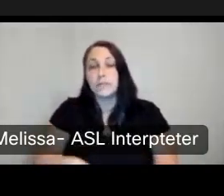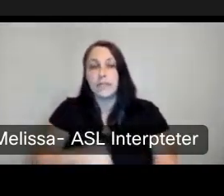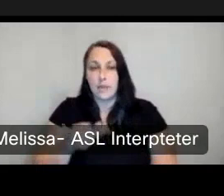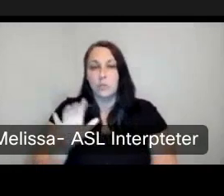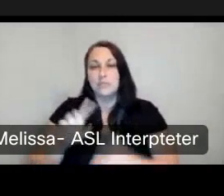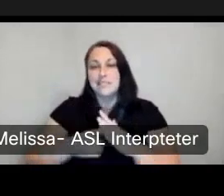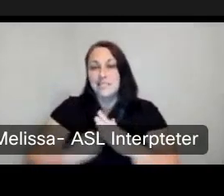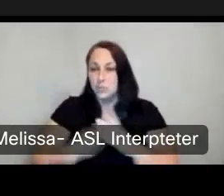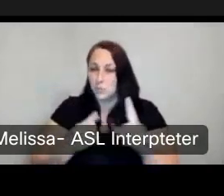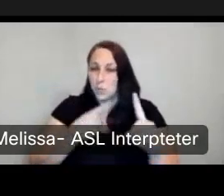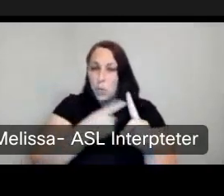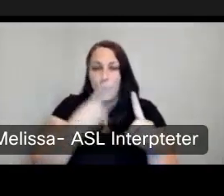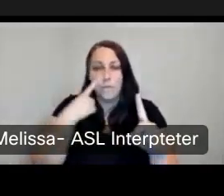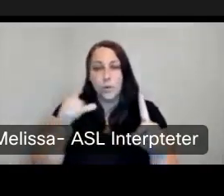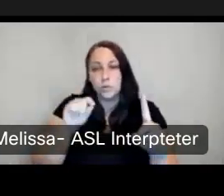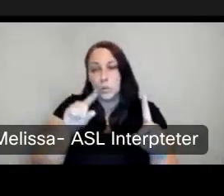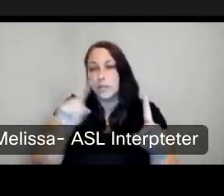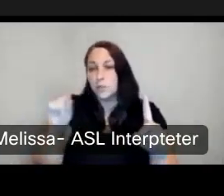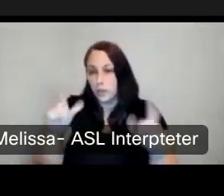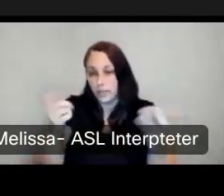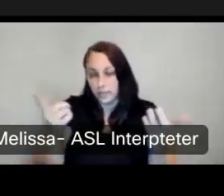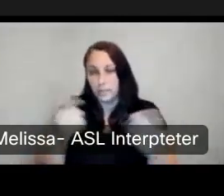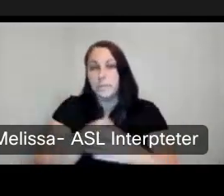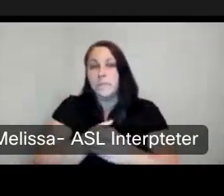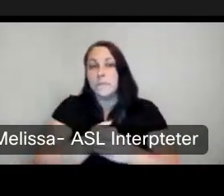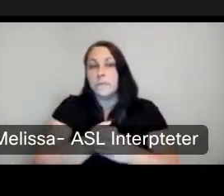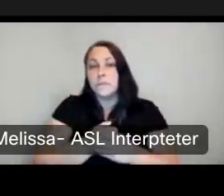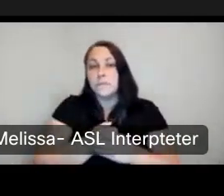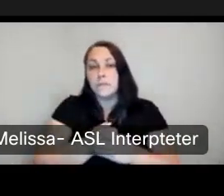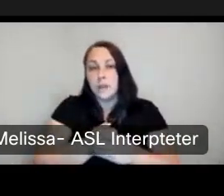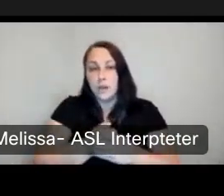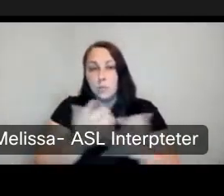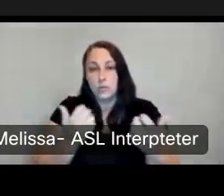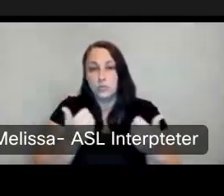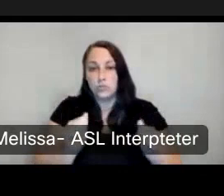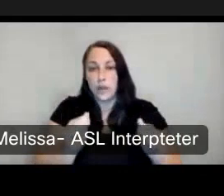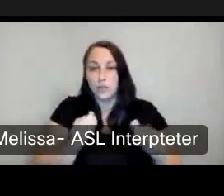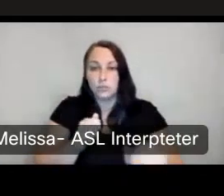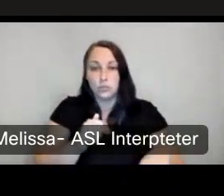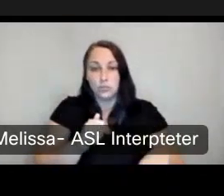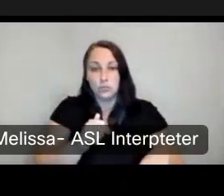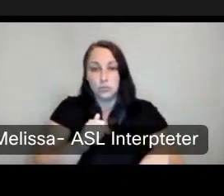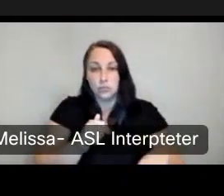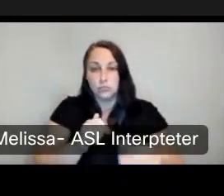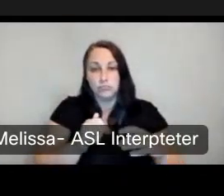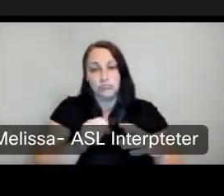development plan for 2020 uh we were tasked with introducing and restoring uh service to Ward 7.